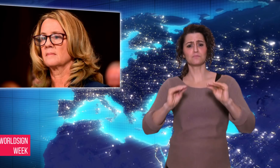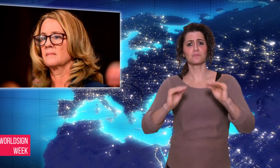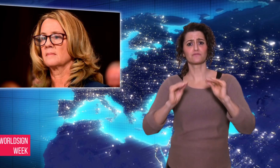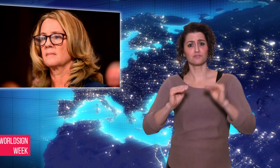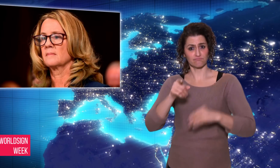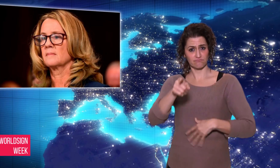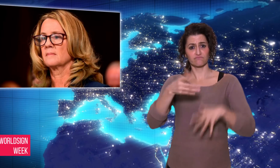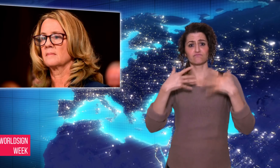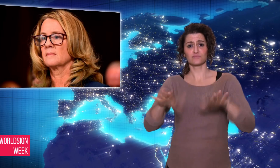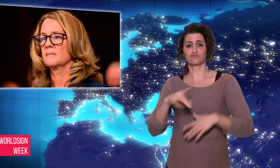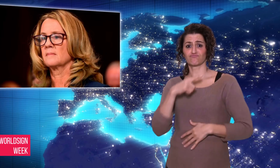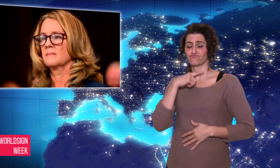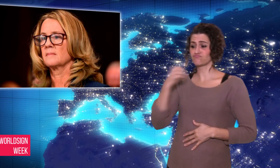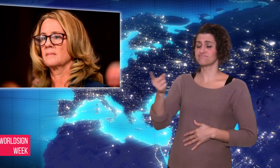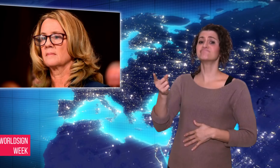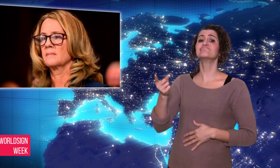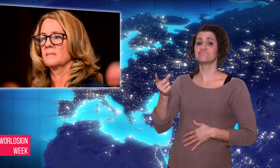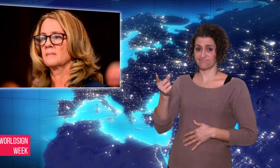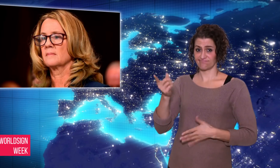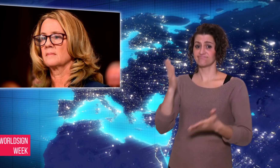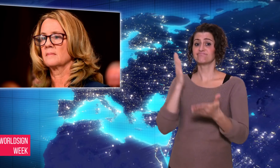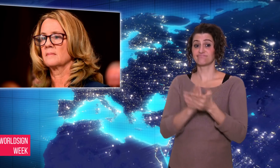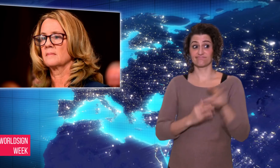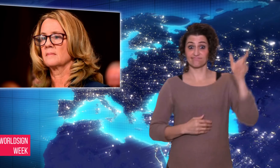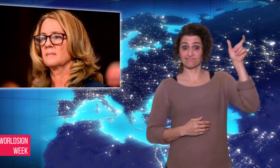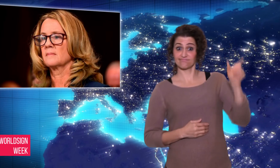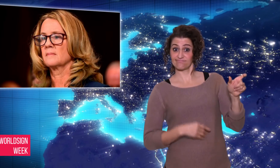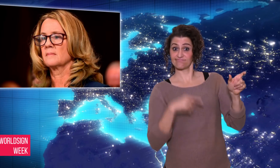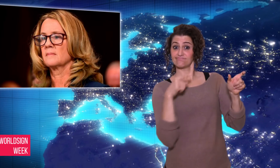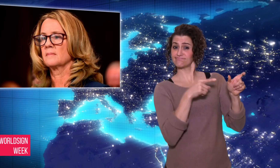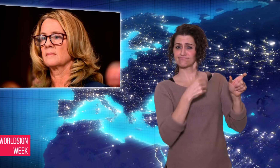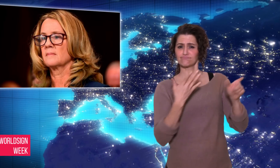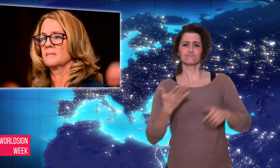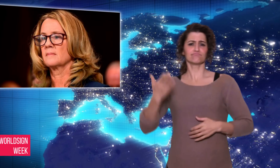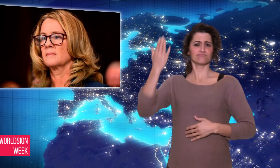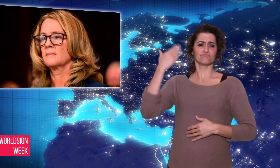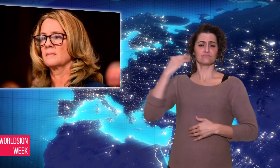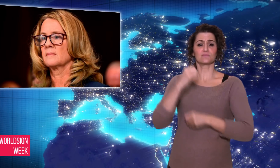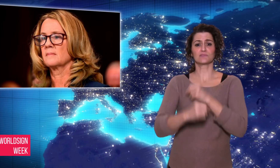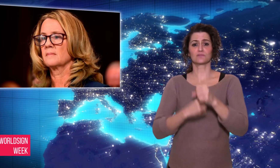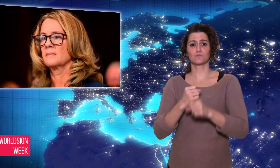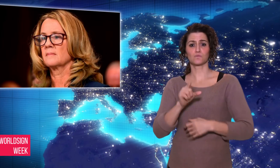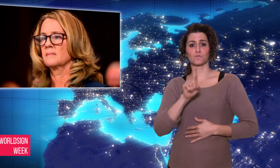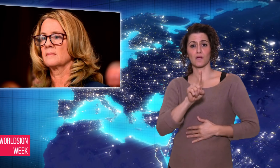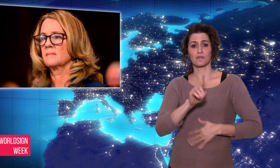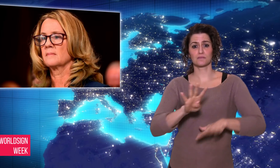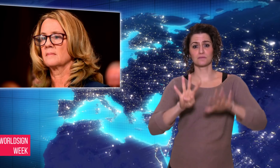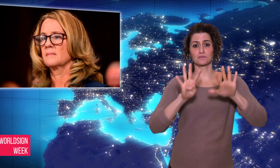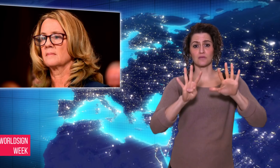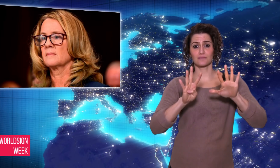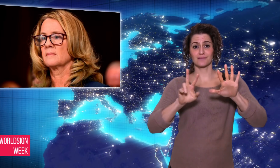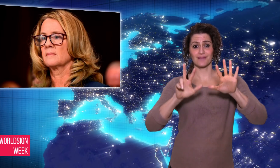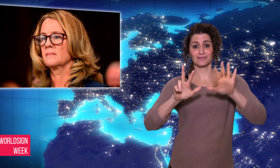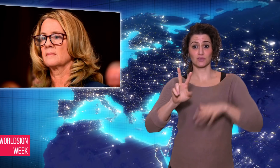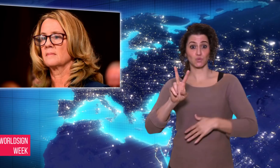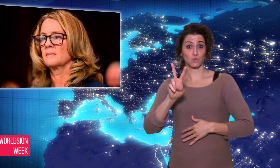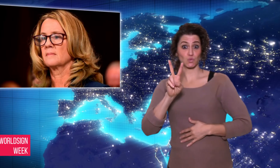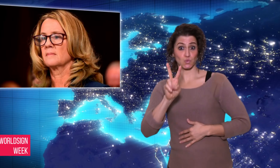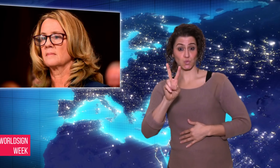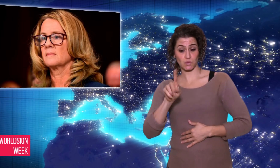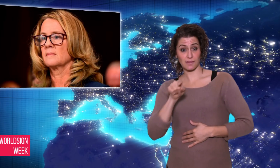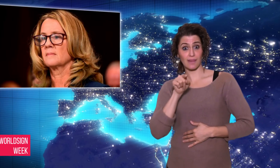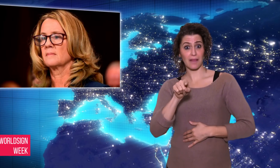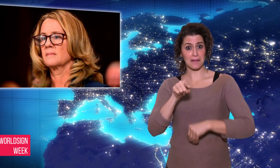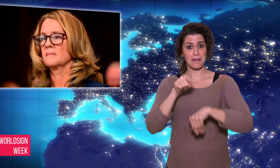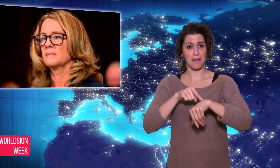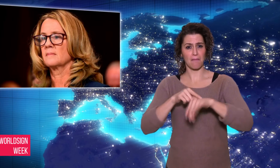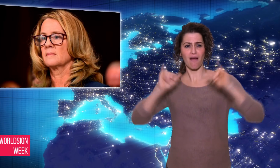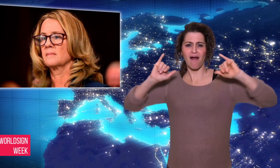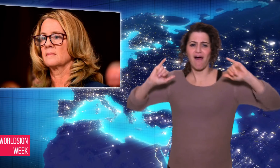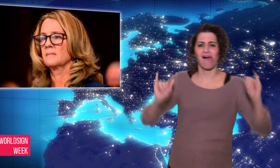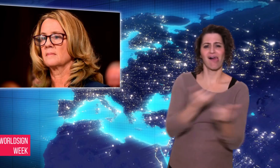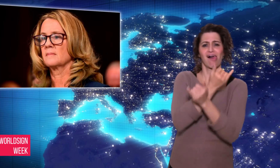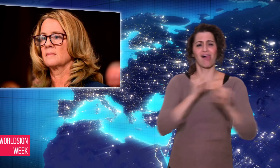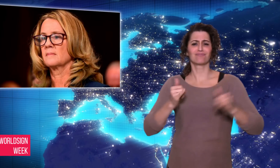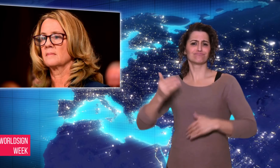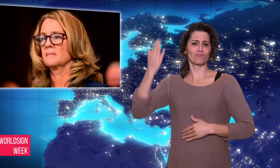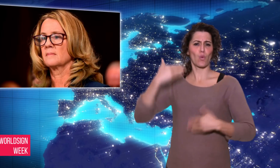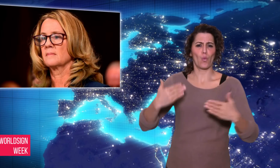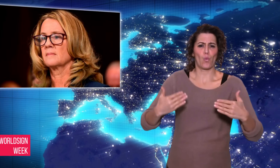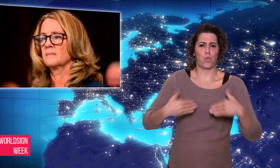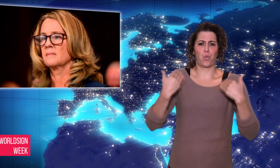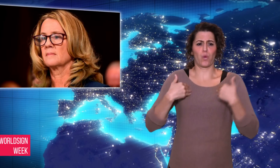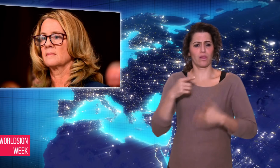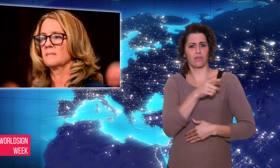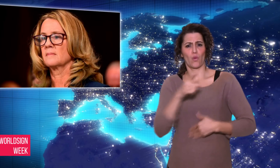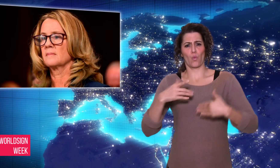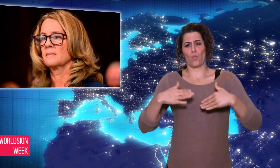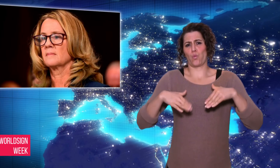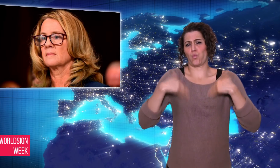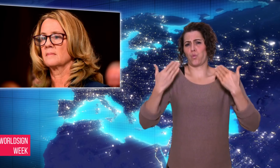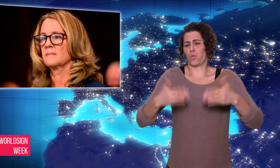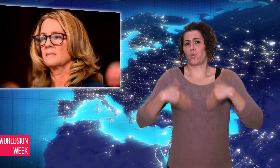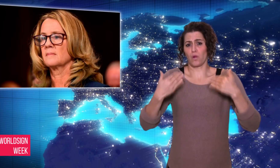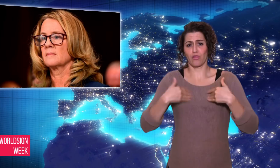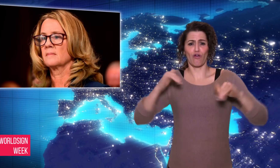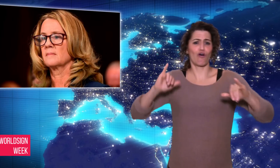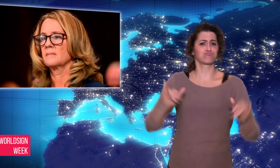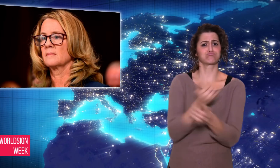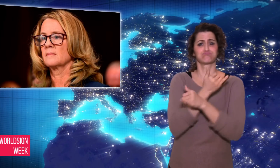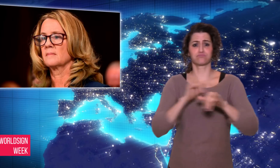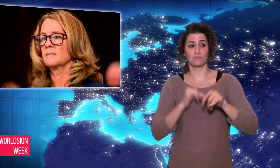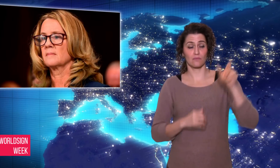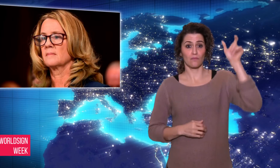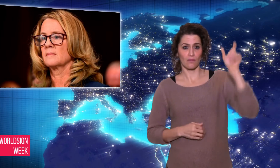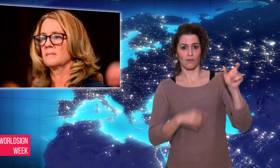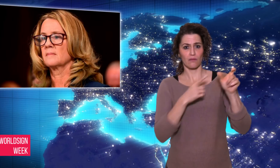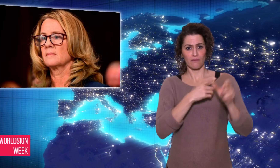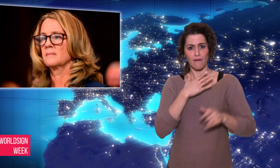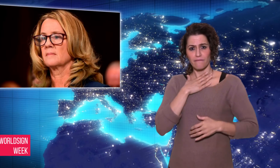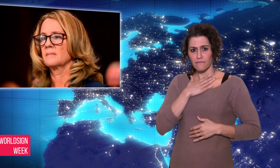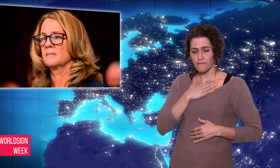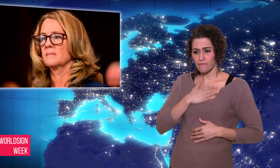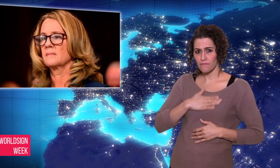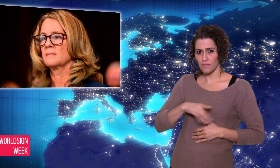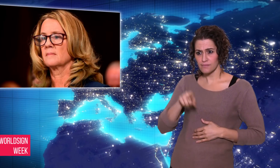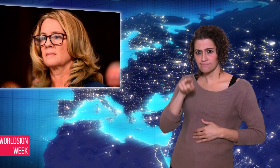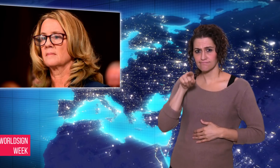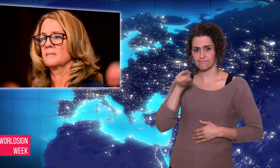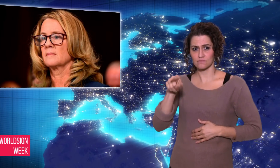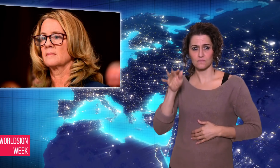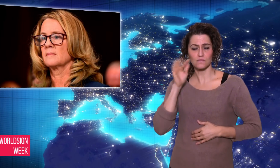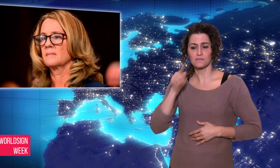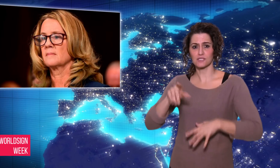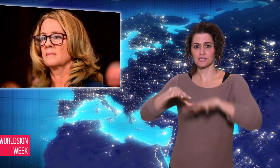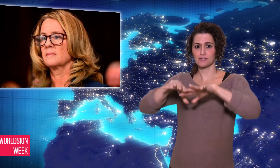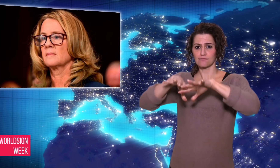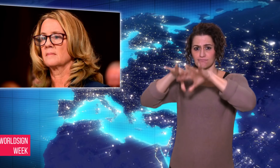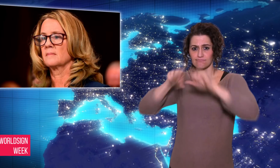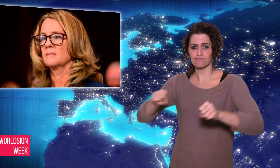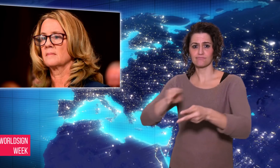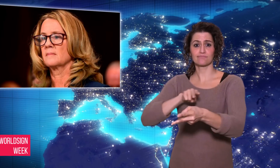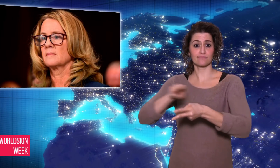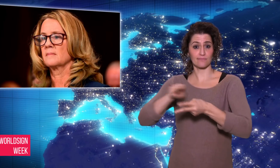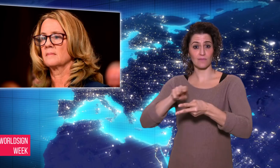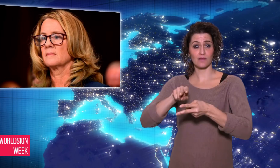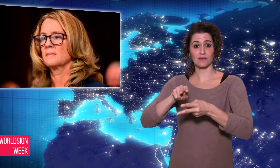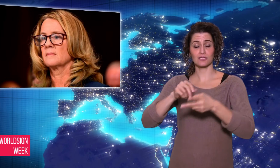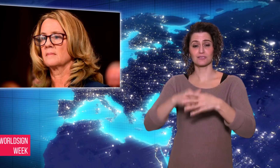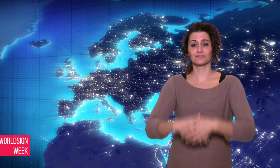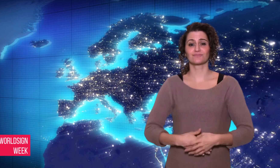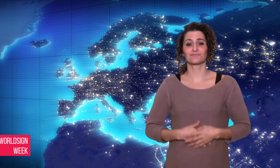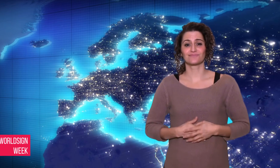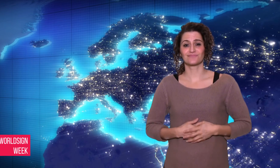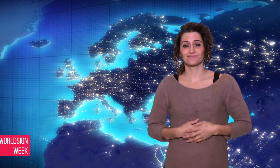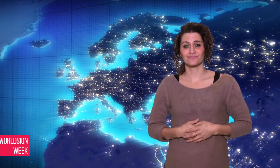Kavanaugh denied the allegations.